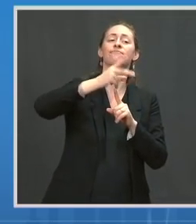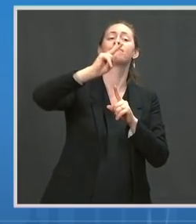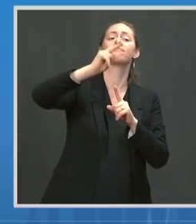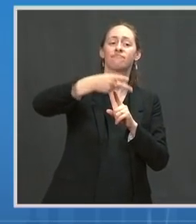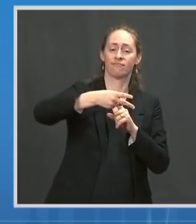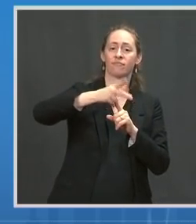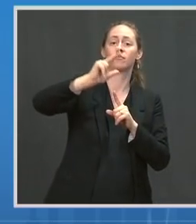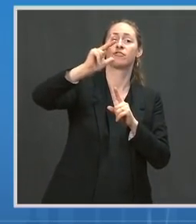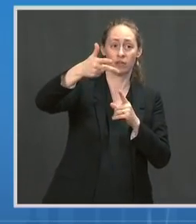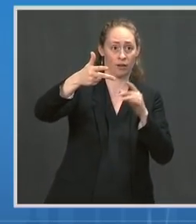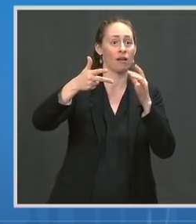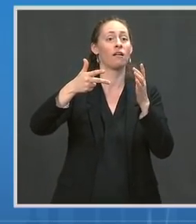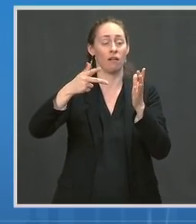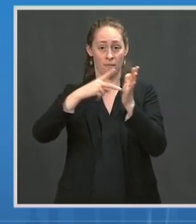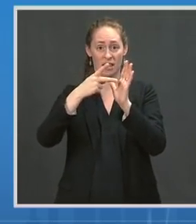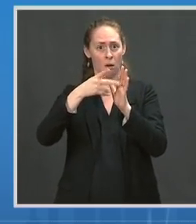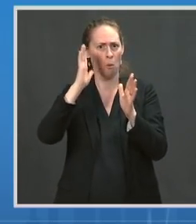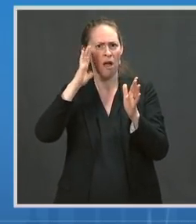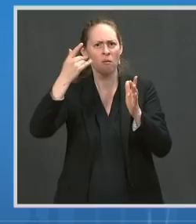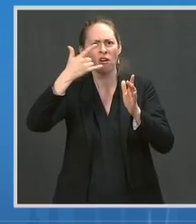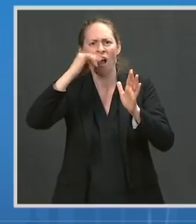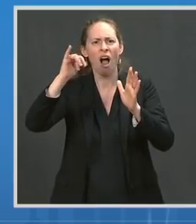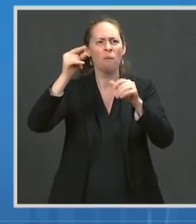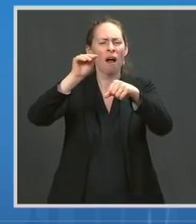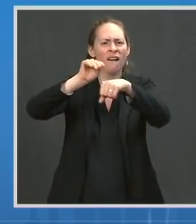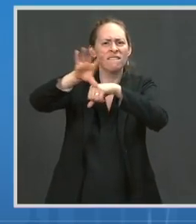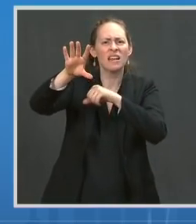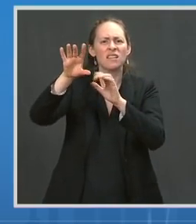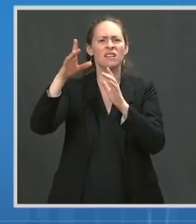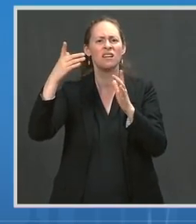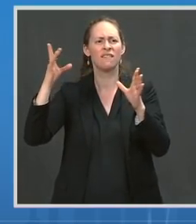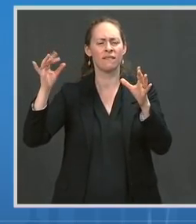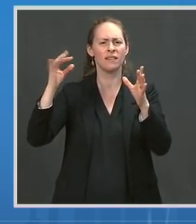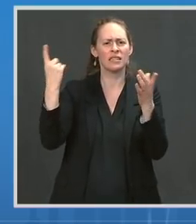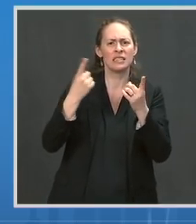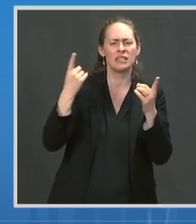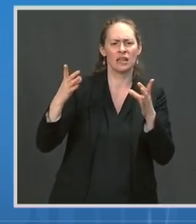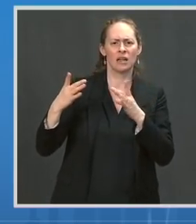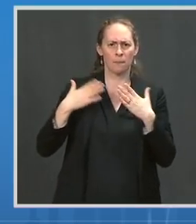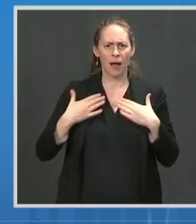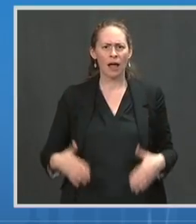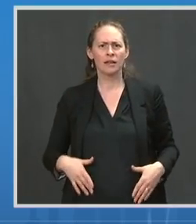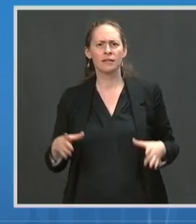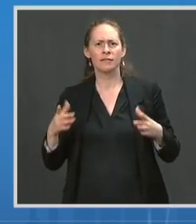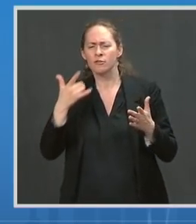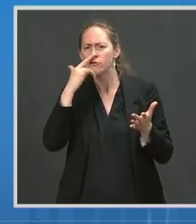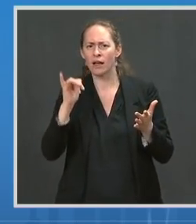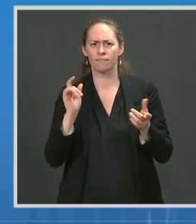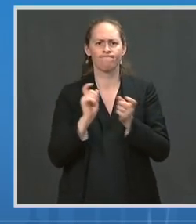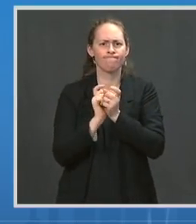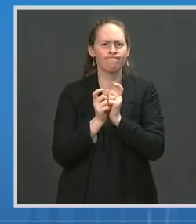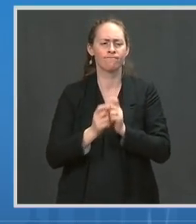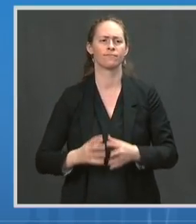I'll take the first half of that. And then, in terms of side effects or anything like that,